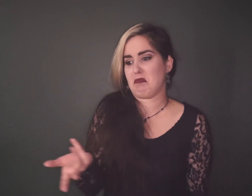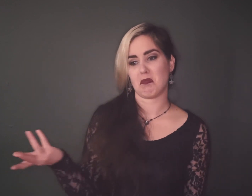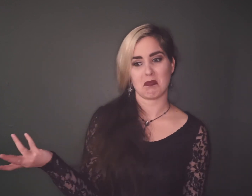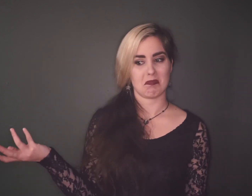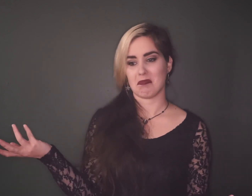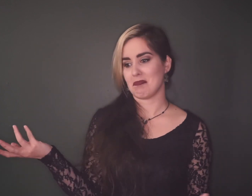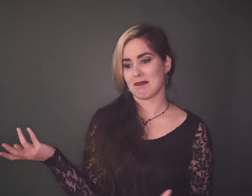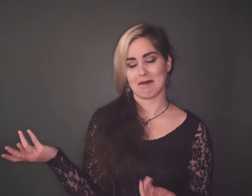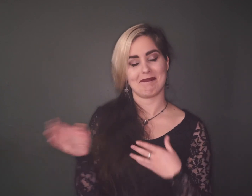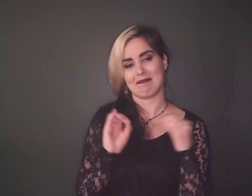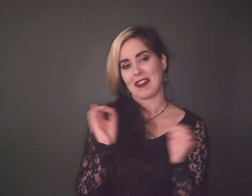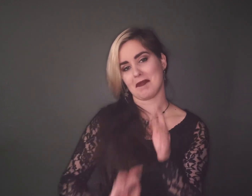Nothing comes to mind.